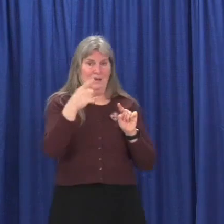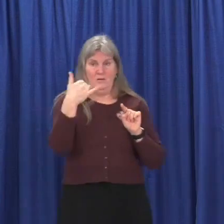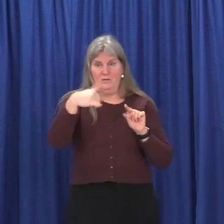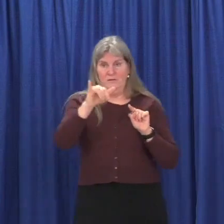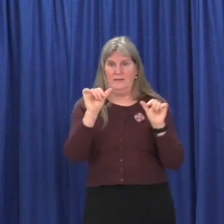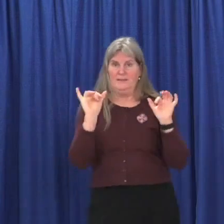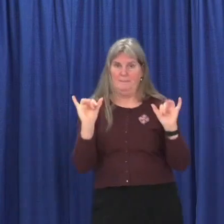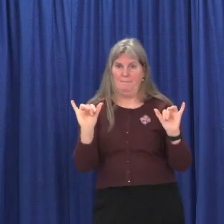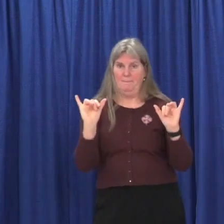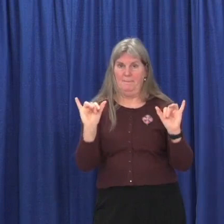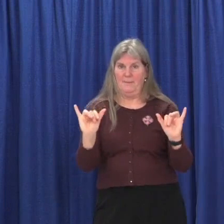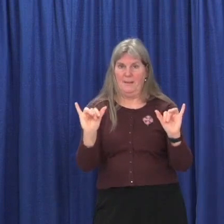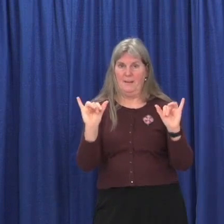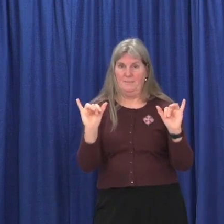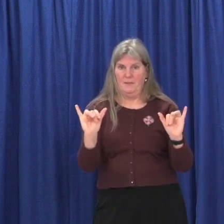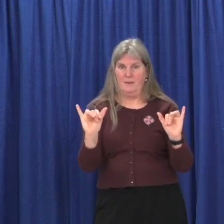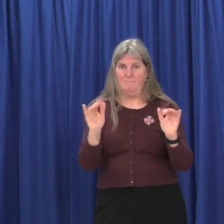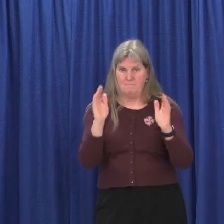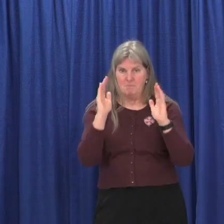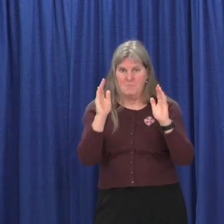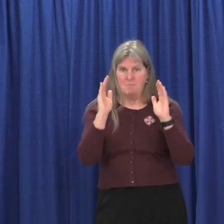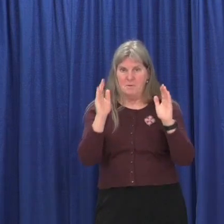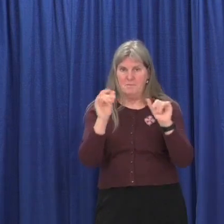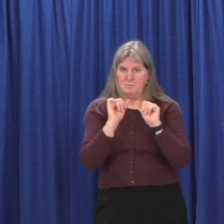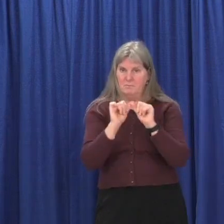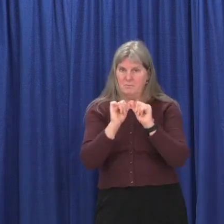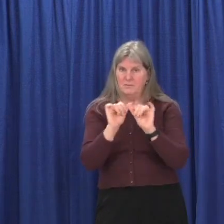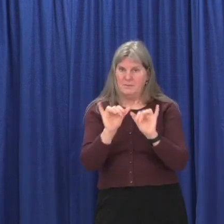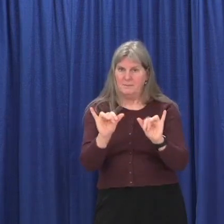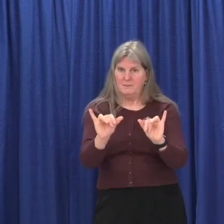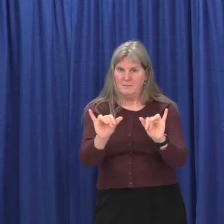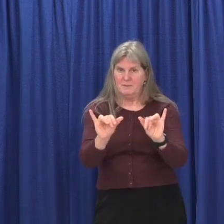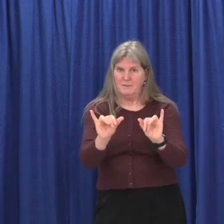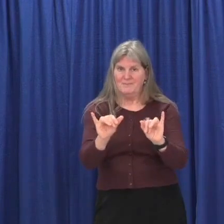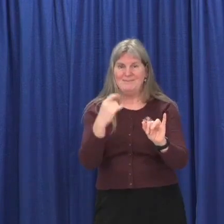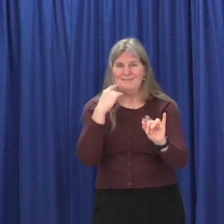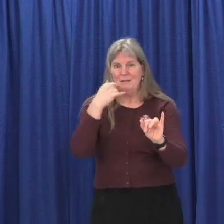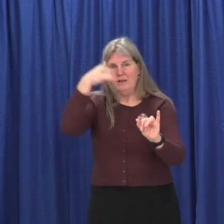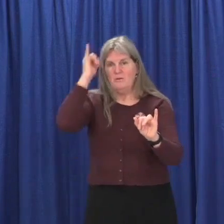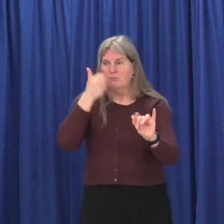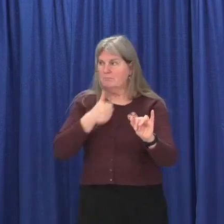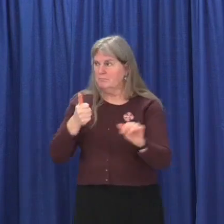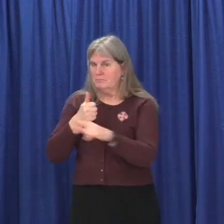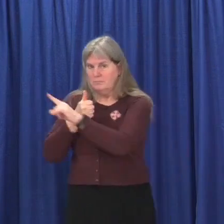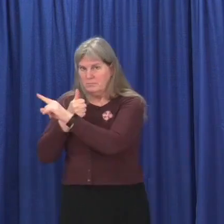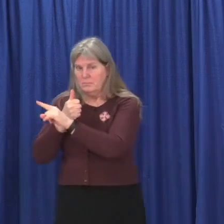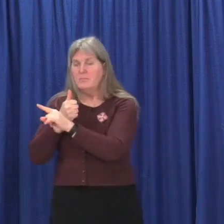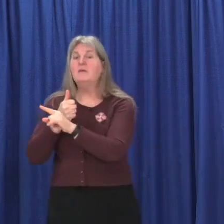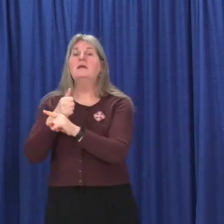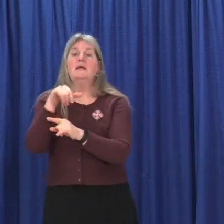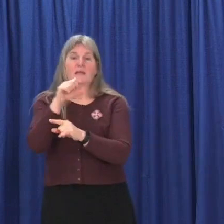and keep our work in mind. As the premier mentioned, we're continuing to ease public health measures, so people can